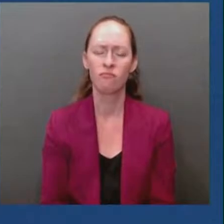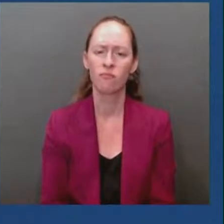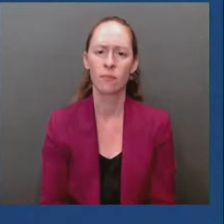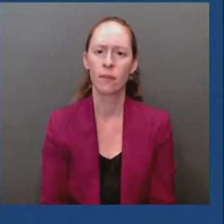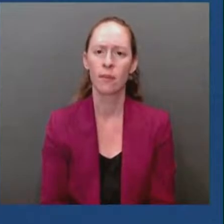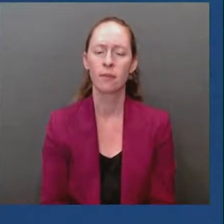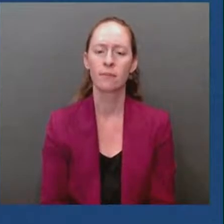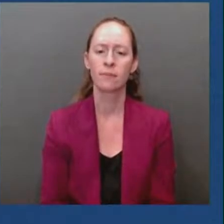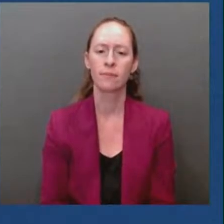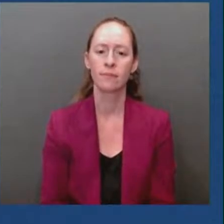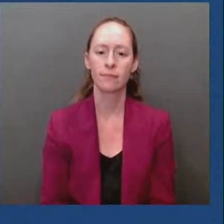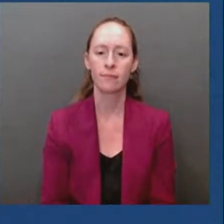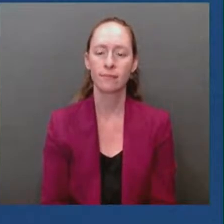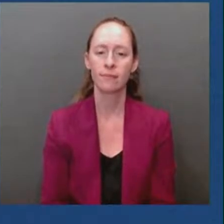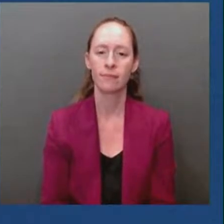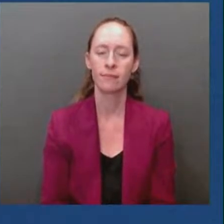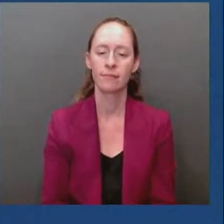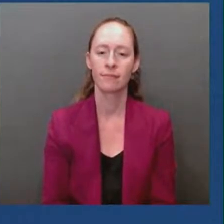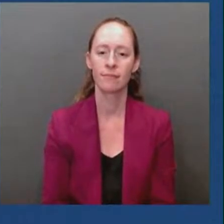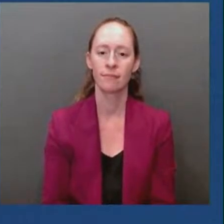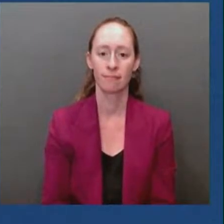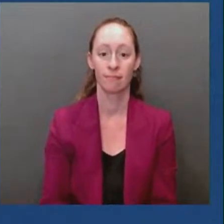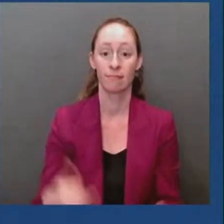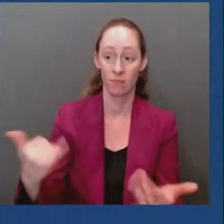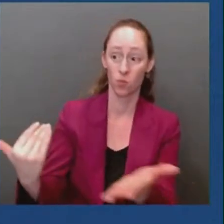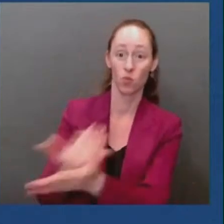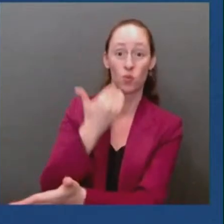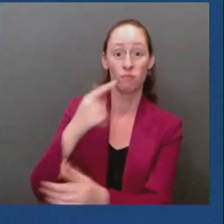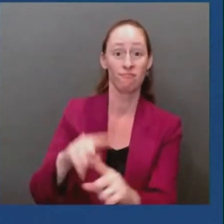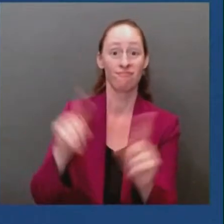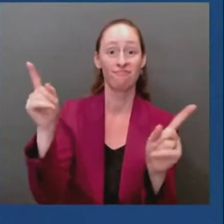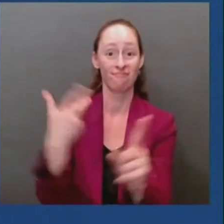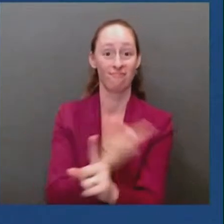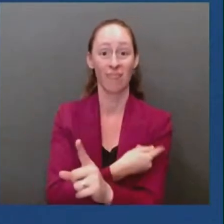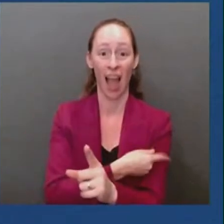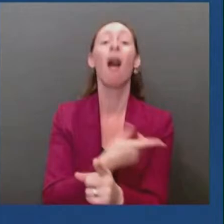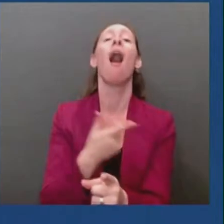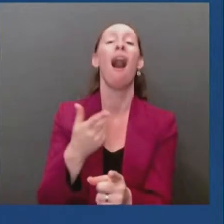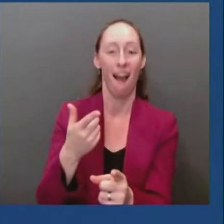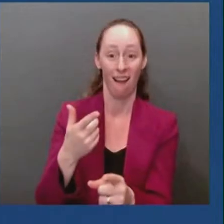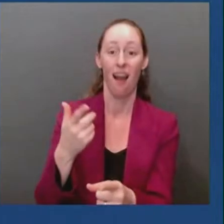BACK AFTER TWO YEARS OF BEING LARGELY AWAY BECAUSE OF THE